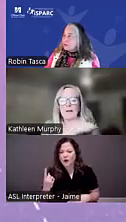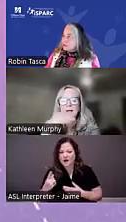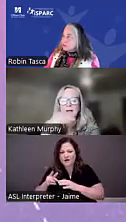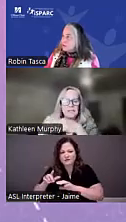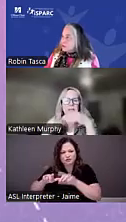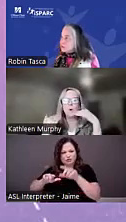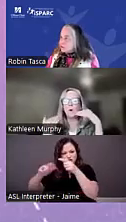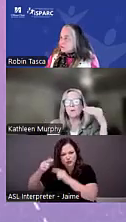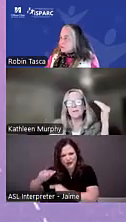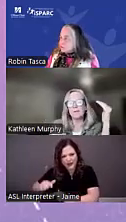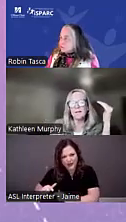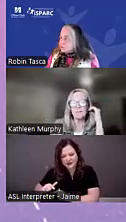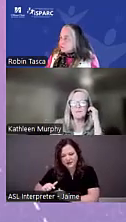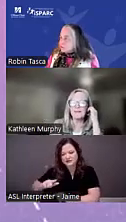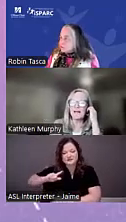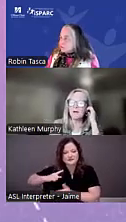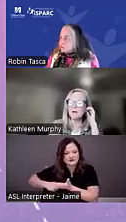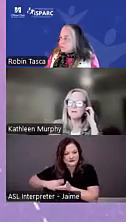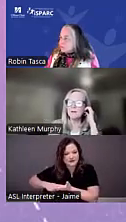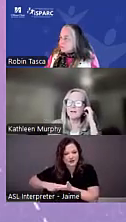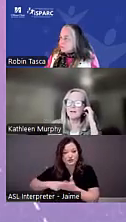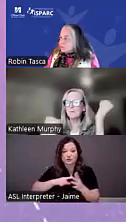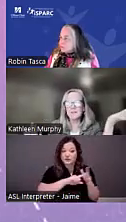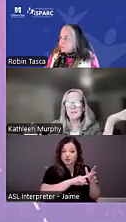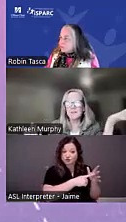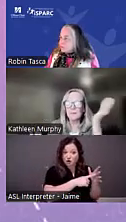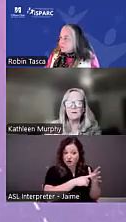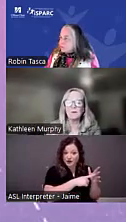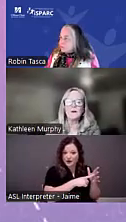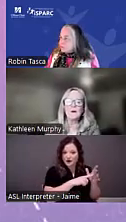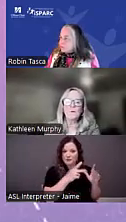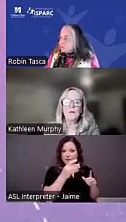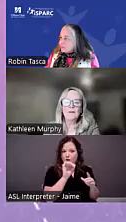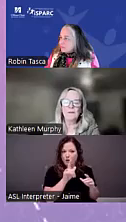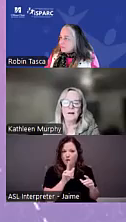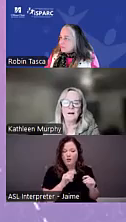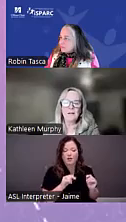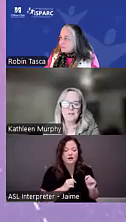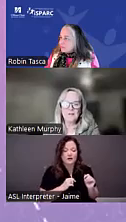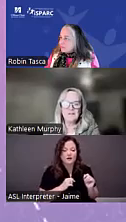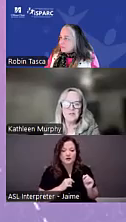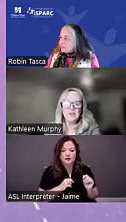As we did the poll at the top of the hour, not everybody is familiar with knowledge translation.